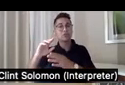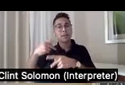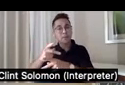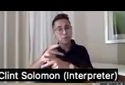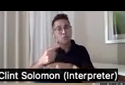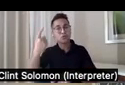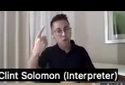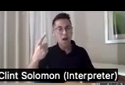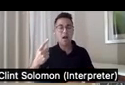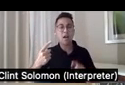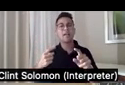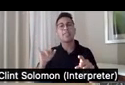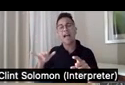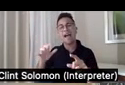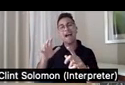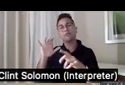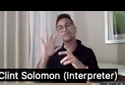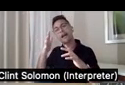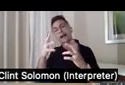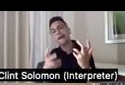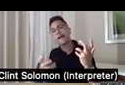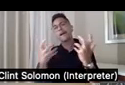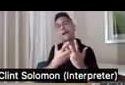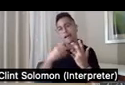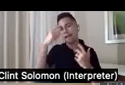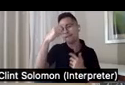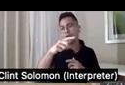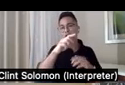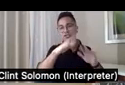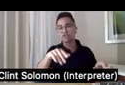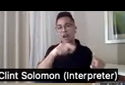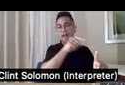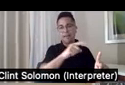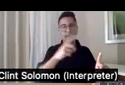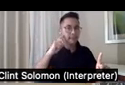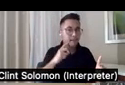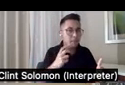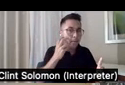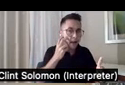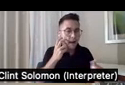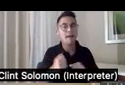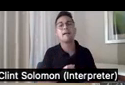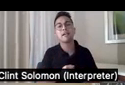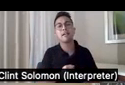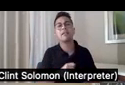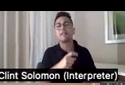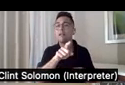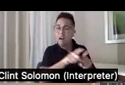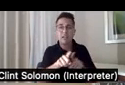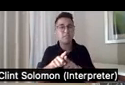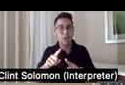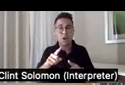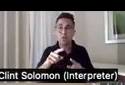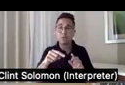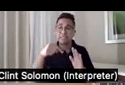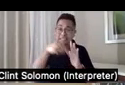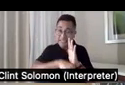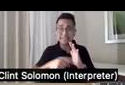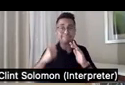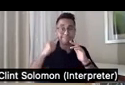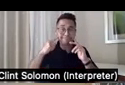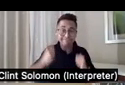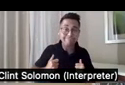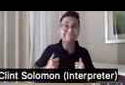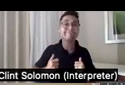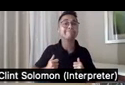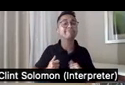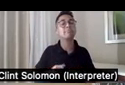that was adapted for a child who's deaf-blind who has a severe hearing loss but and also quite also